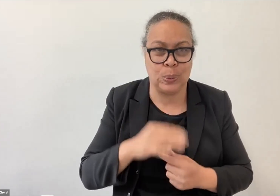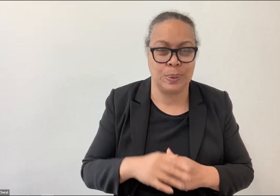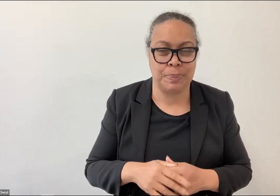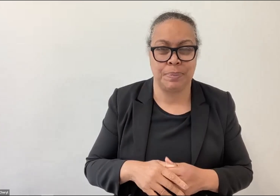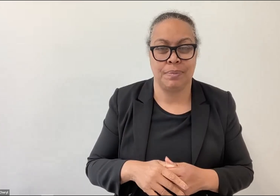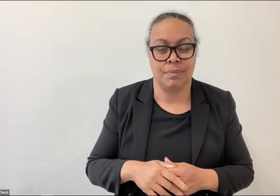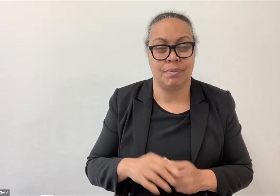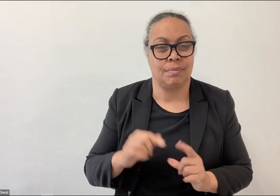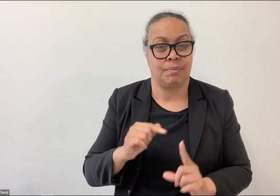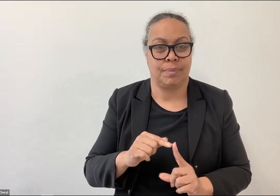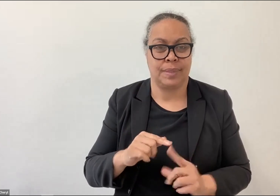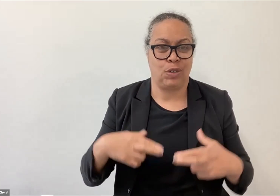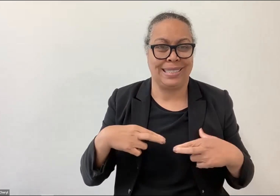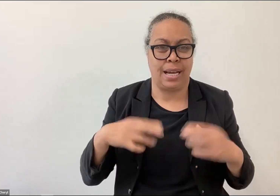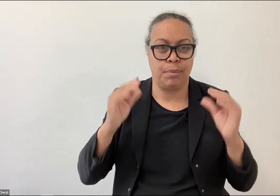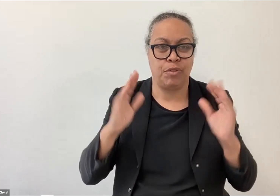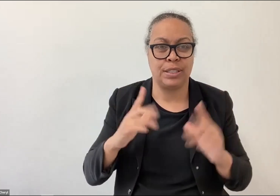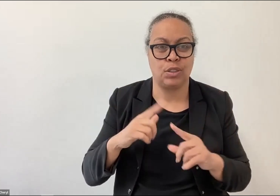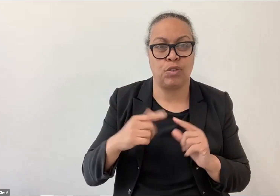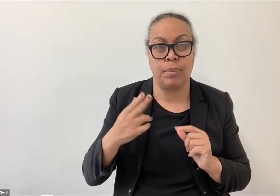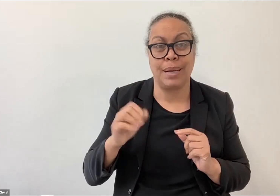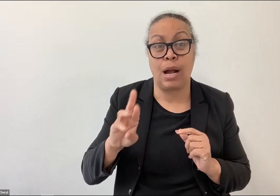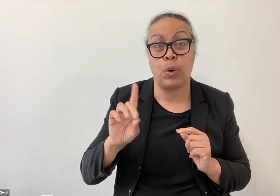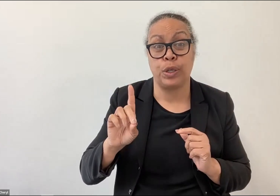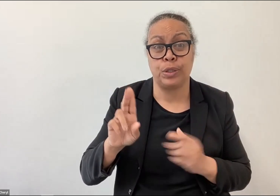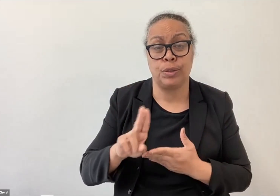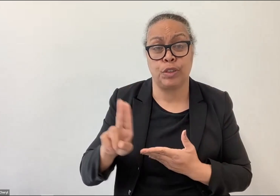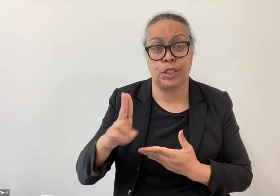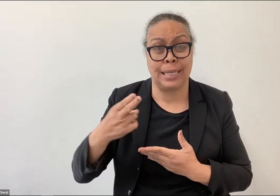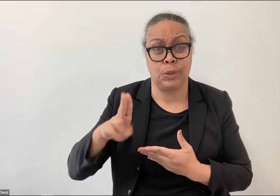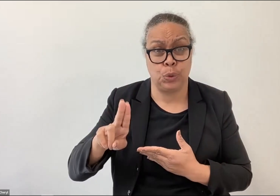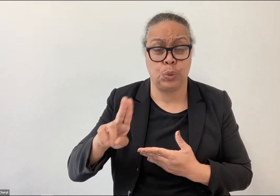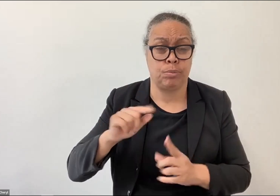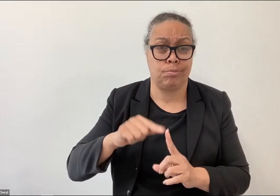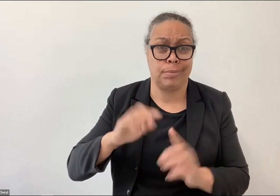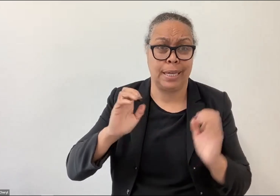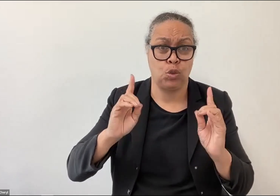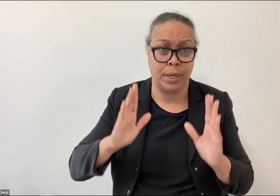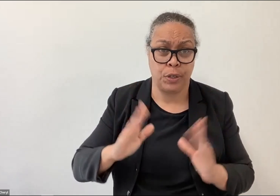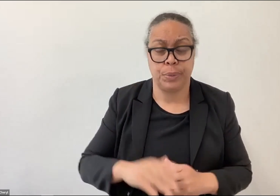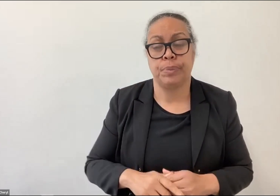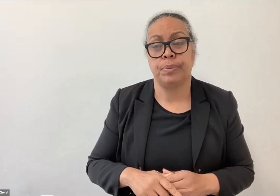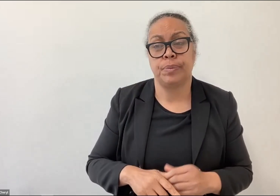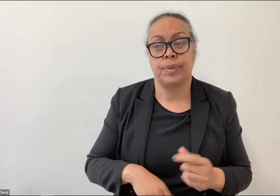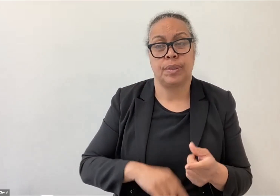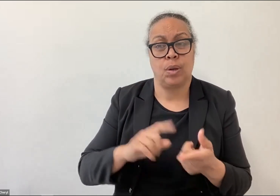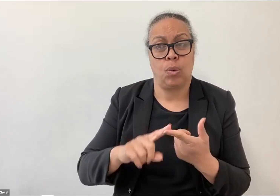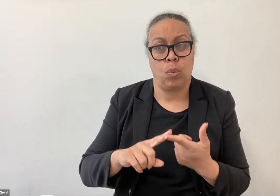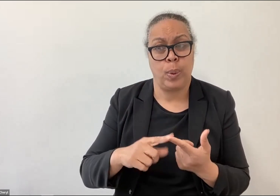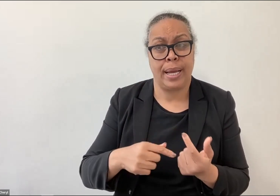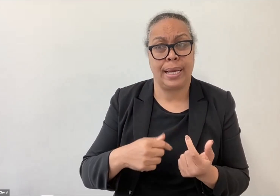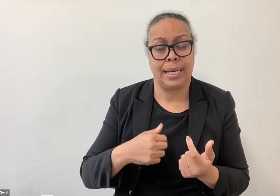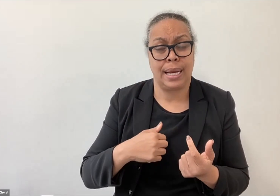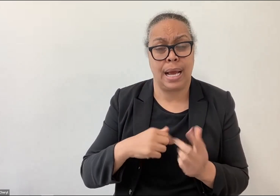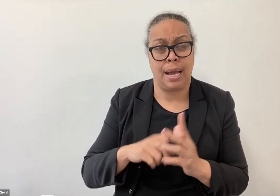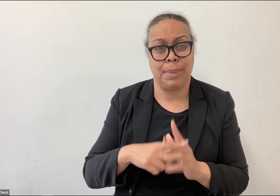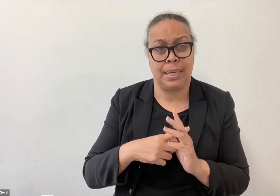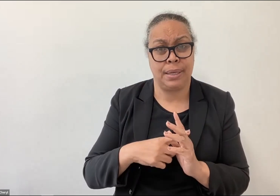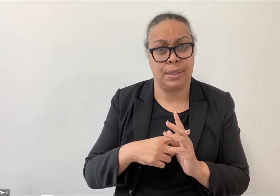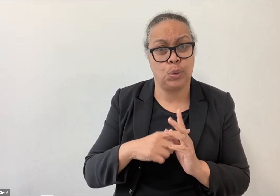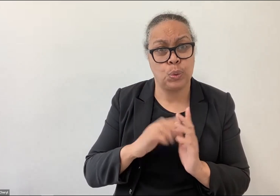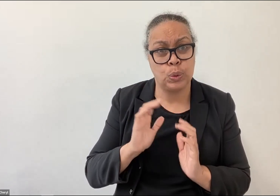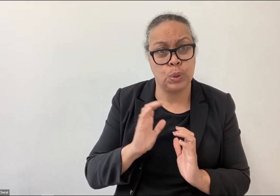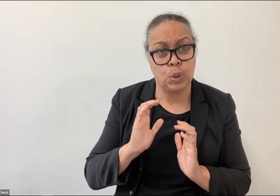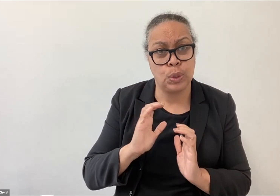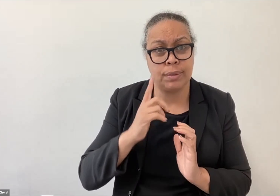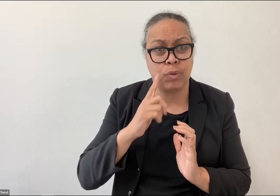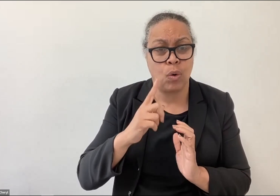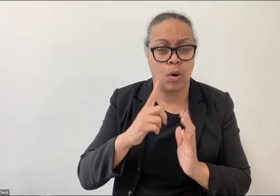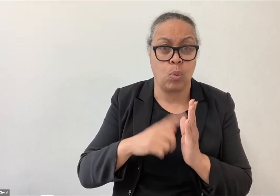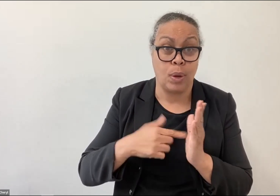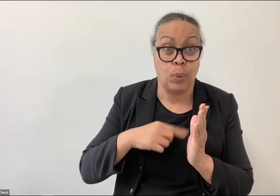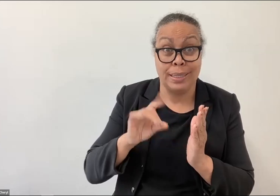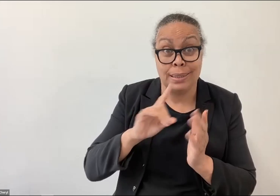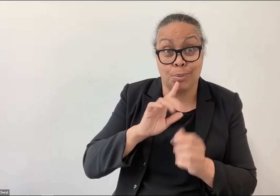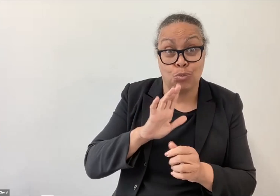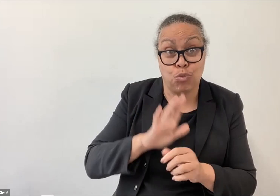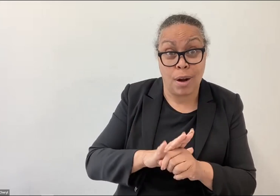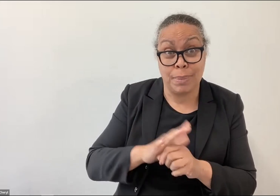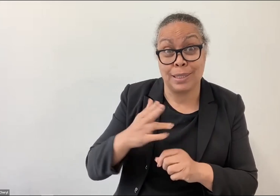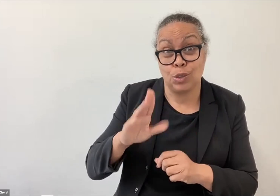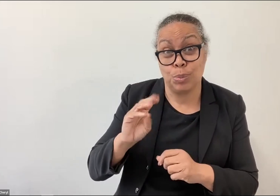She is a retired professor from howard University and It's, and when I was beginning to look into what we were what we had promised to humanities.